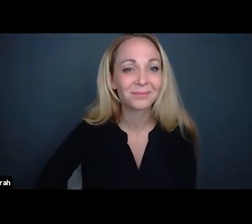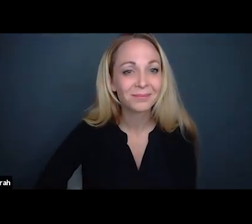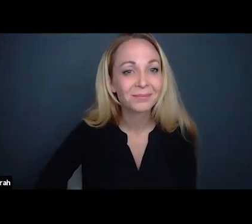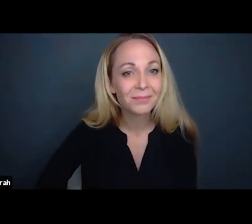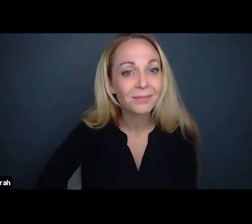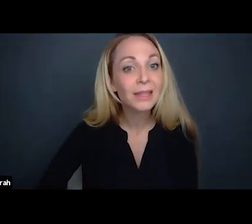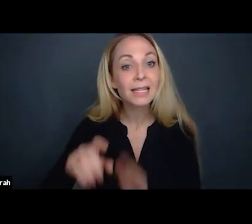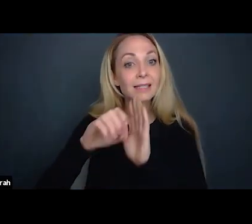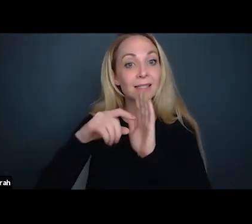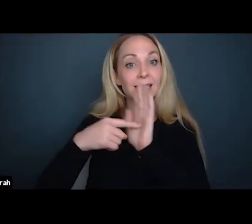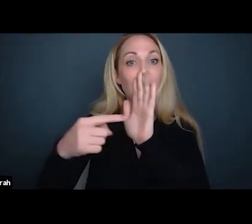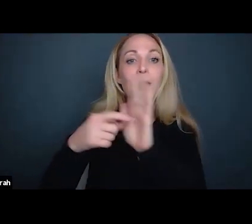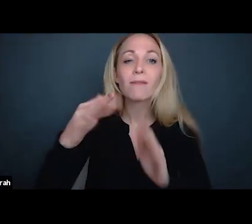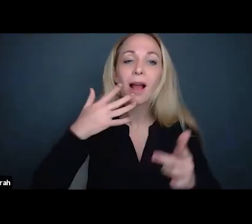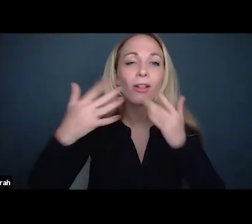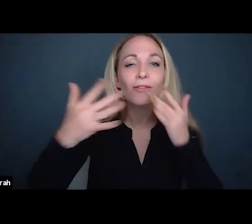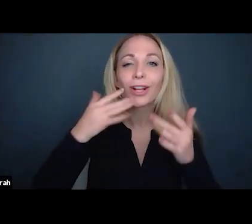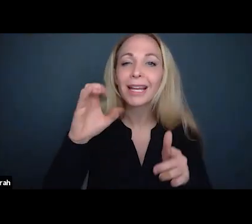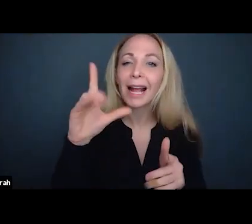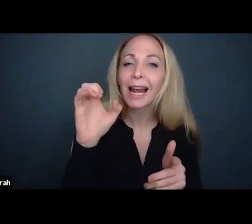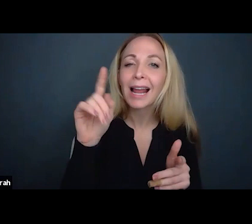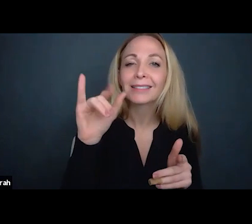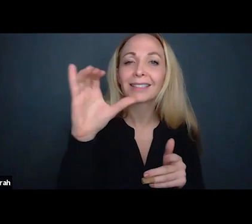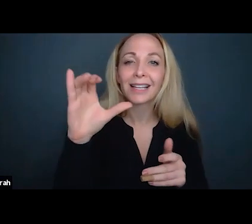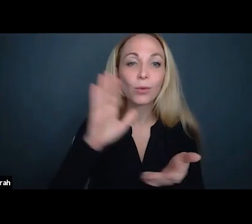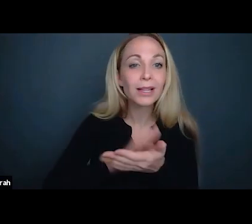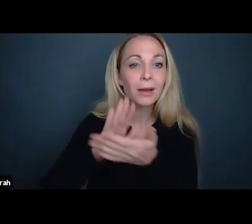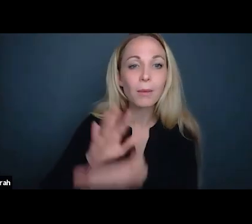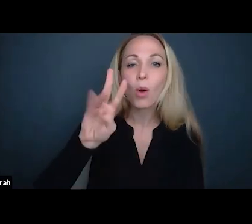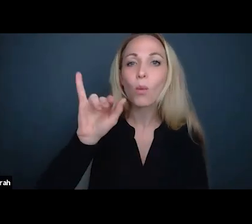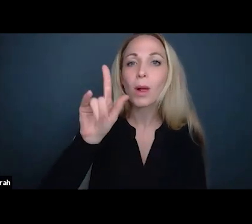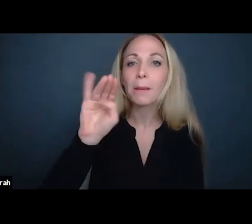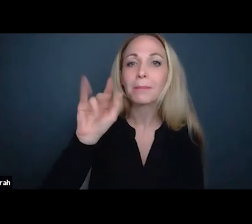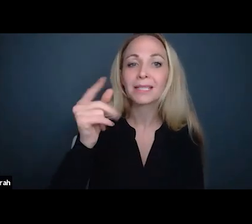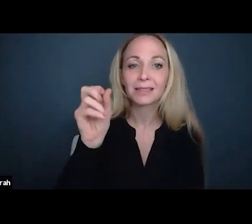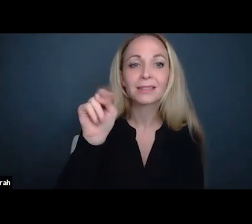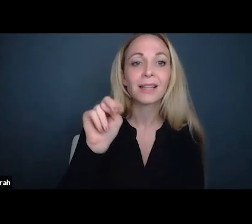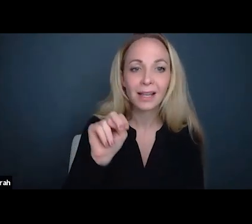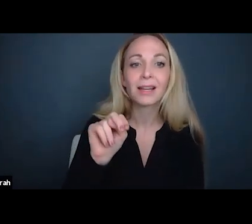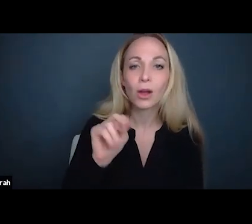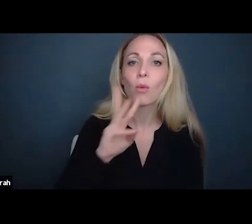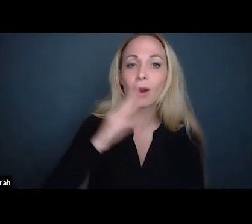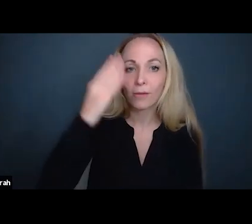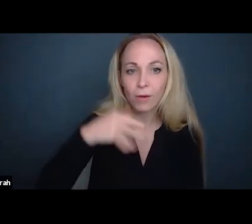An example of colorful, eclectic rhythm is at Wilmington Waterfront Park in Los Angeles designed by Sasaki.